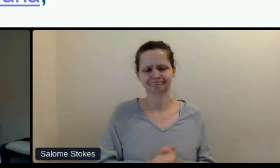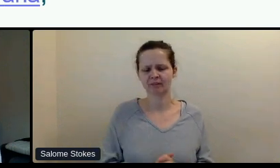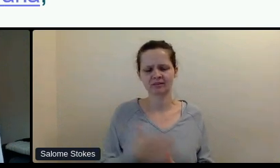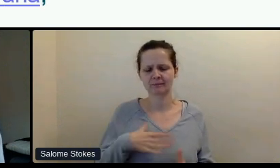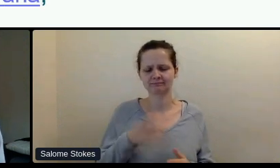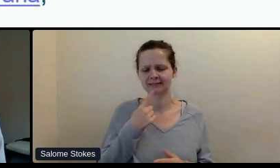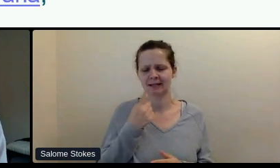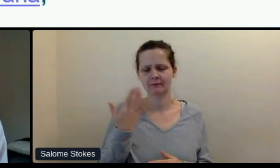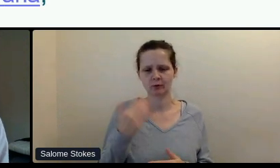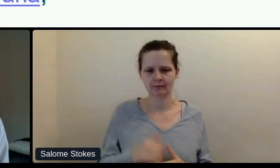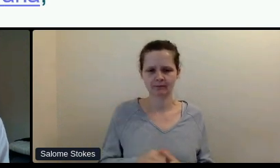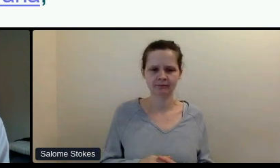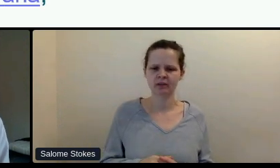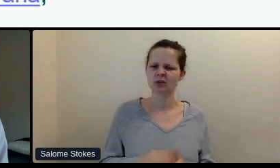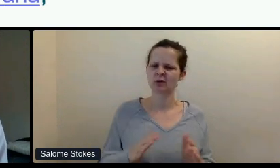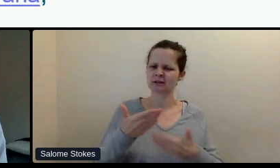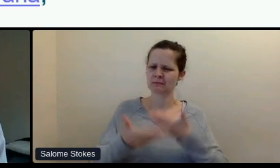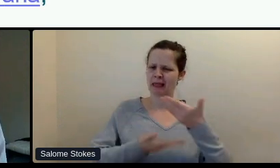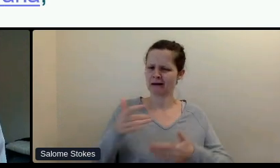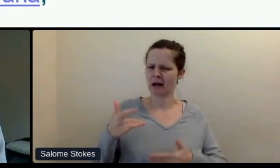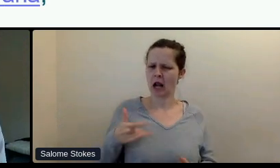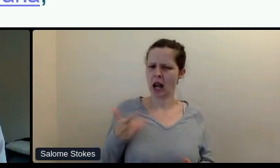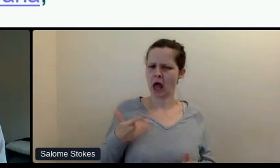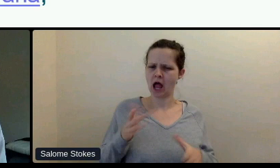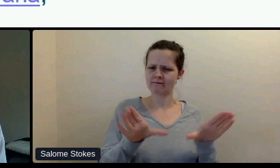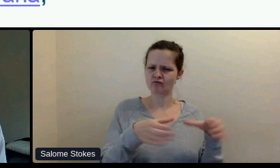For people who don't know, live regions are basically a way of